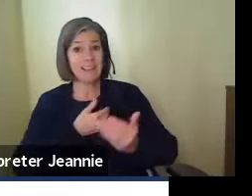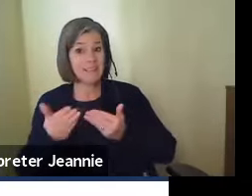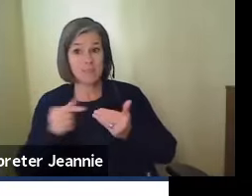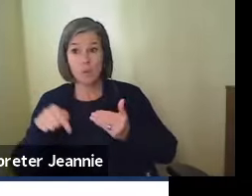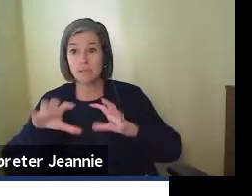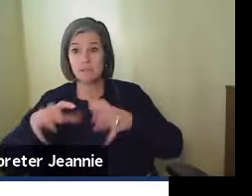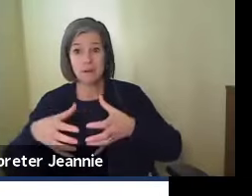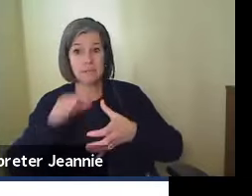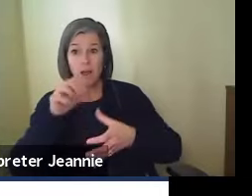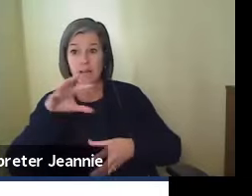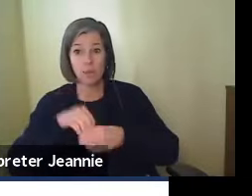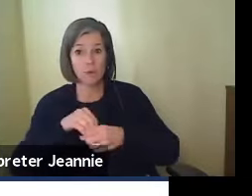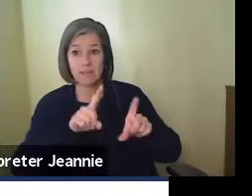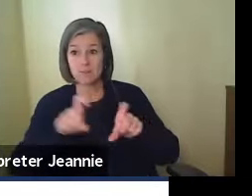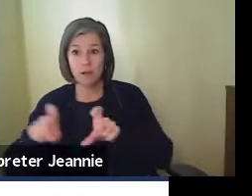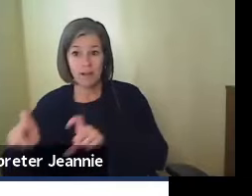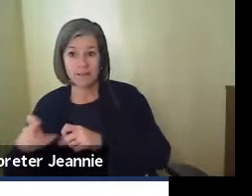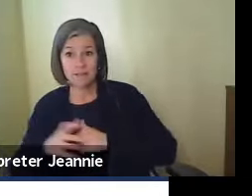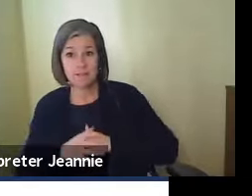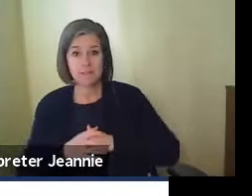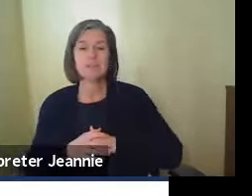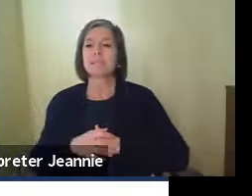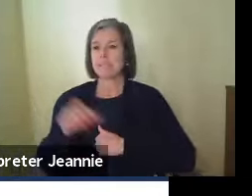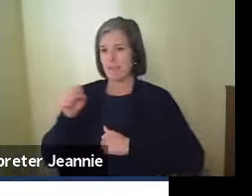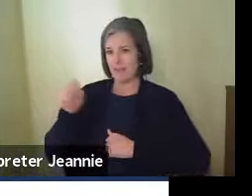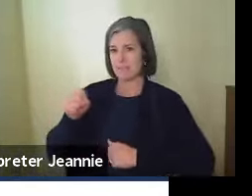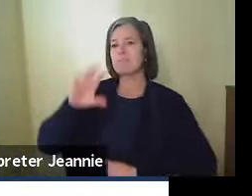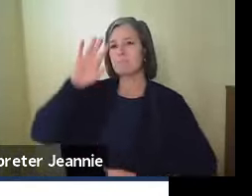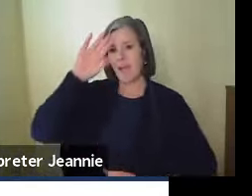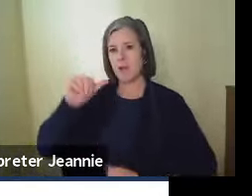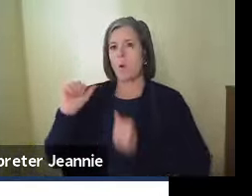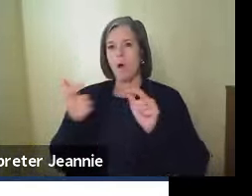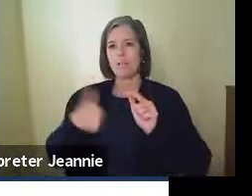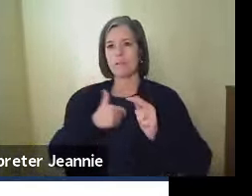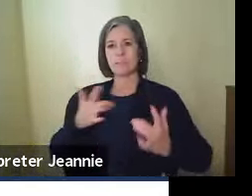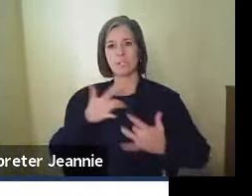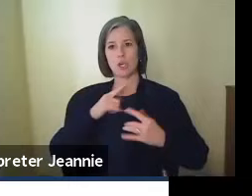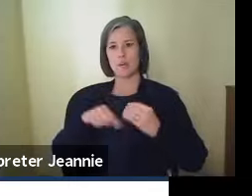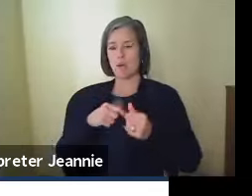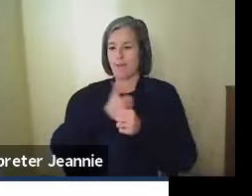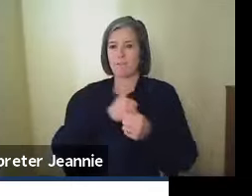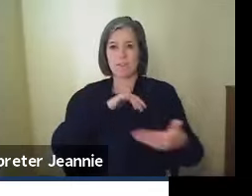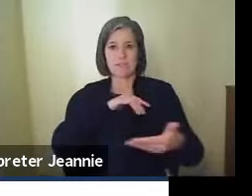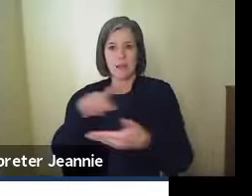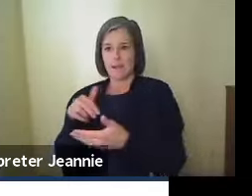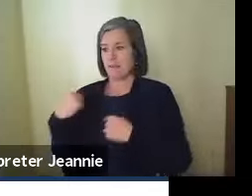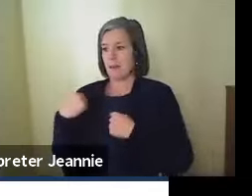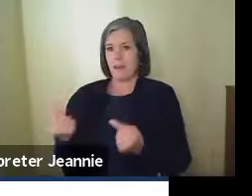is not included in the trials? >> Yes, and I know we are all concerned about every study that ever comes out because not enough people